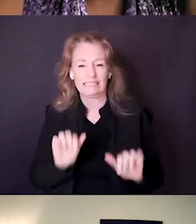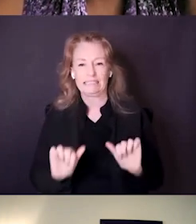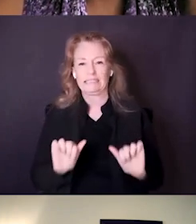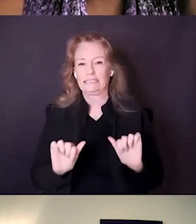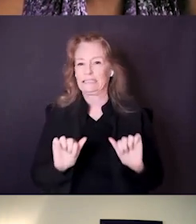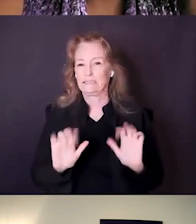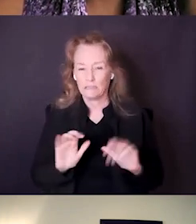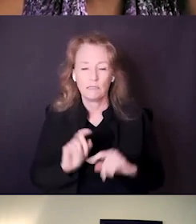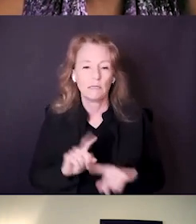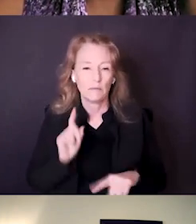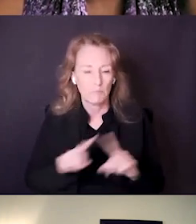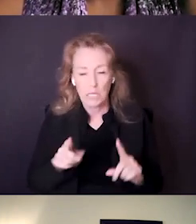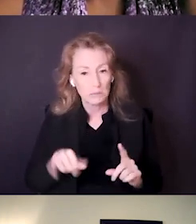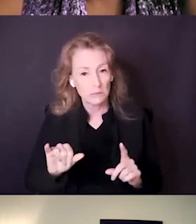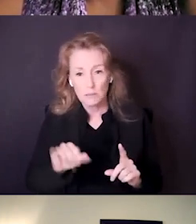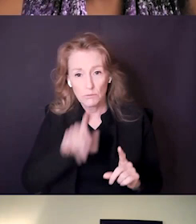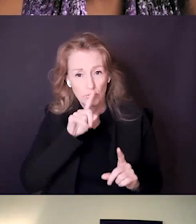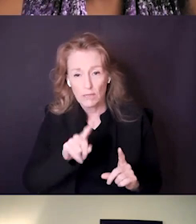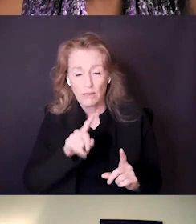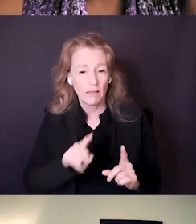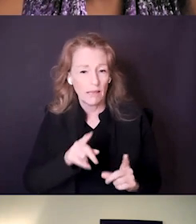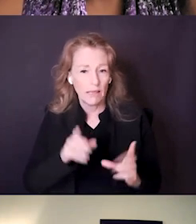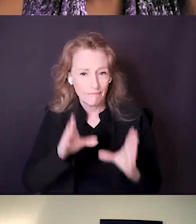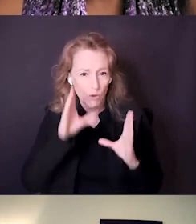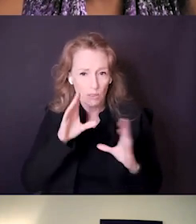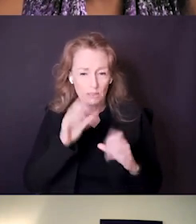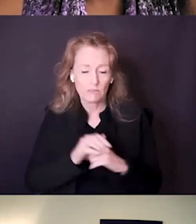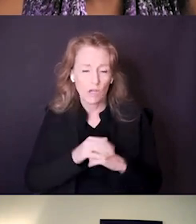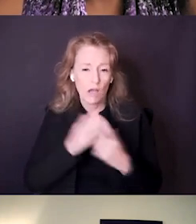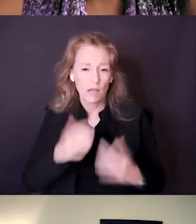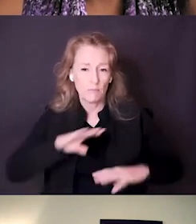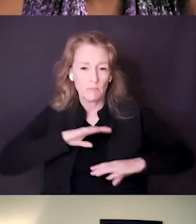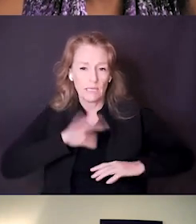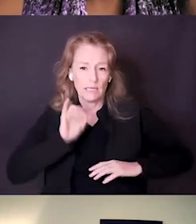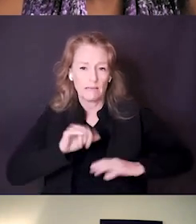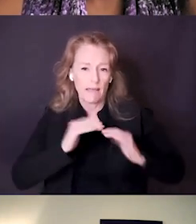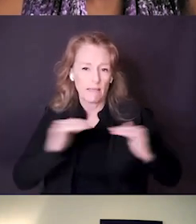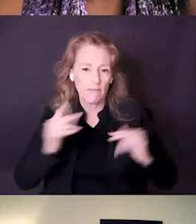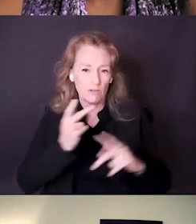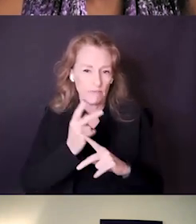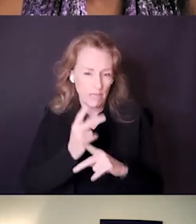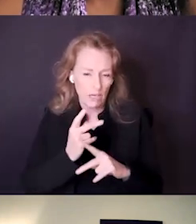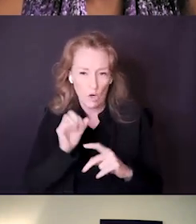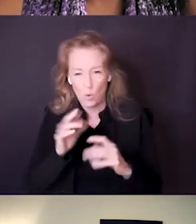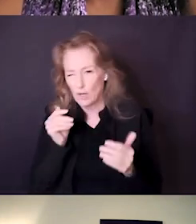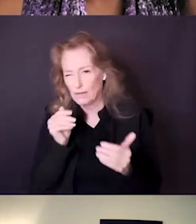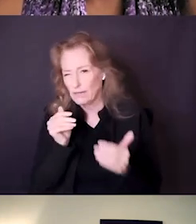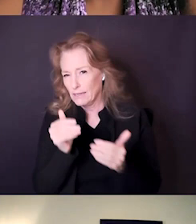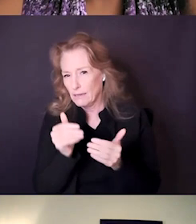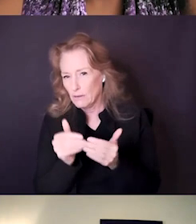ON FINDING THAT LEVEL OF CARE AND GETTING CLOSE.